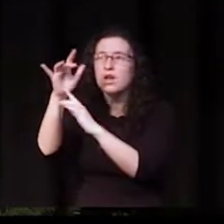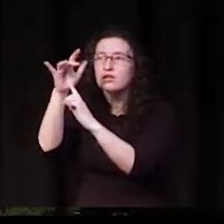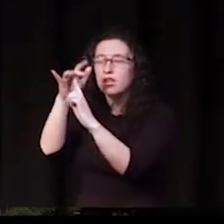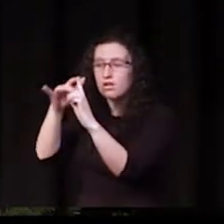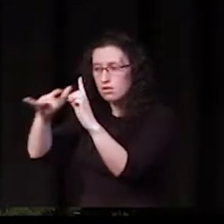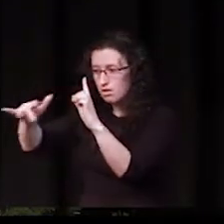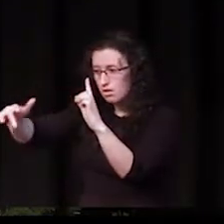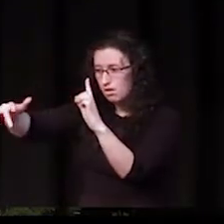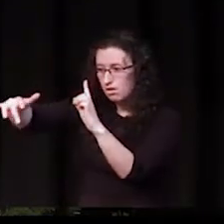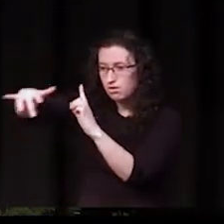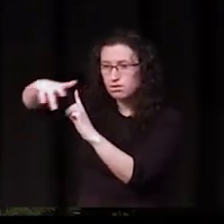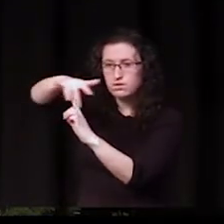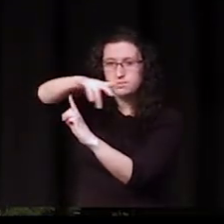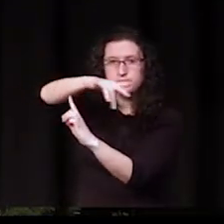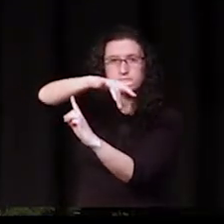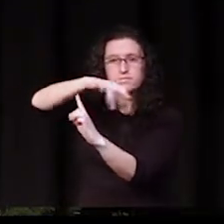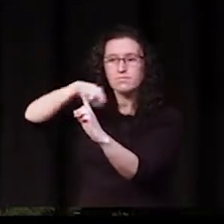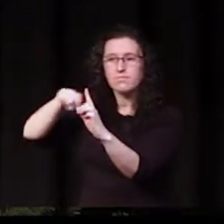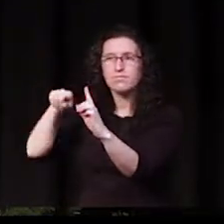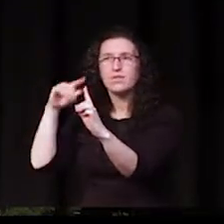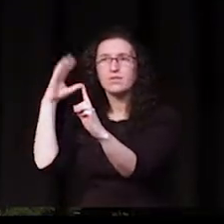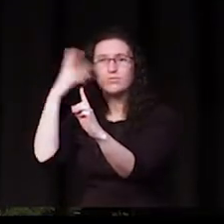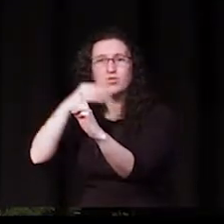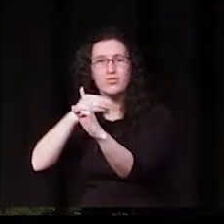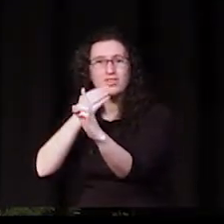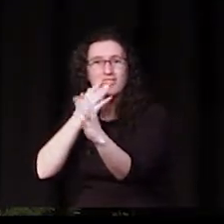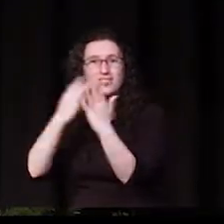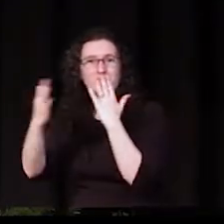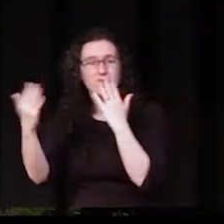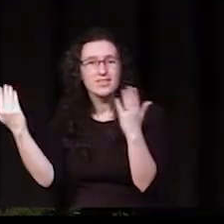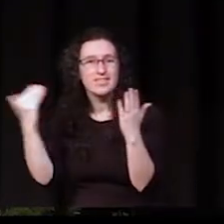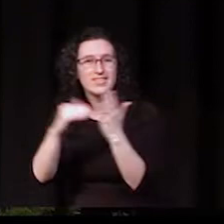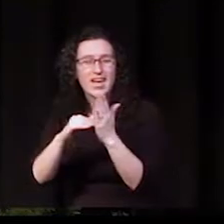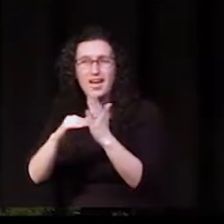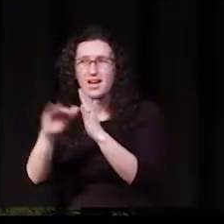and it was a space of clarity of color, and a vibrancy